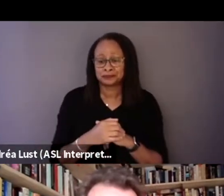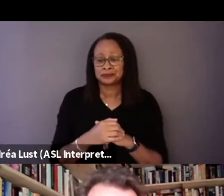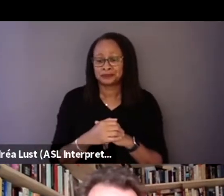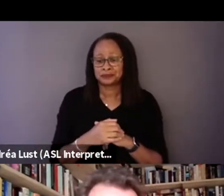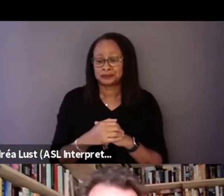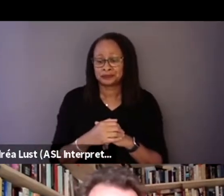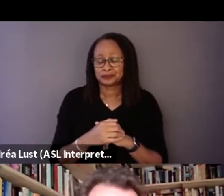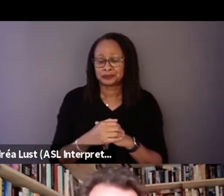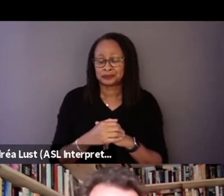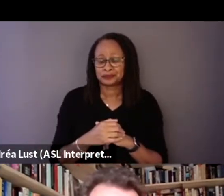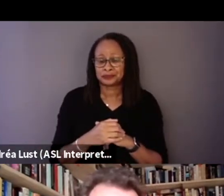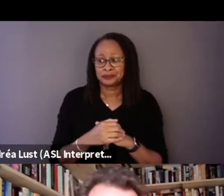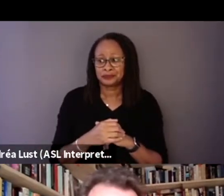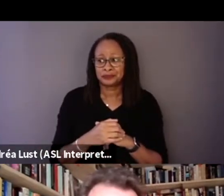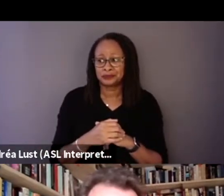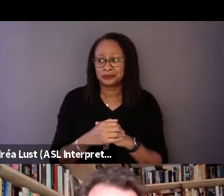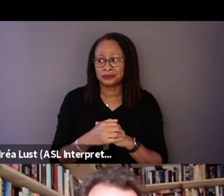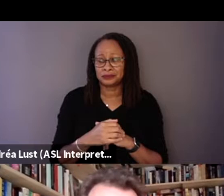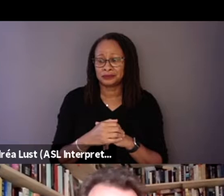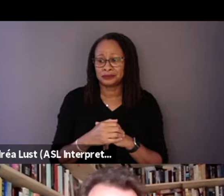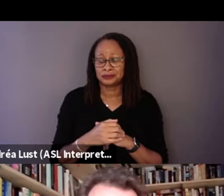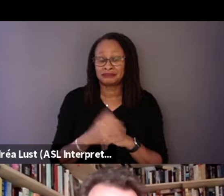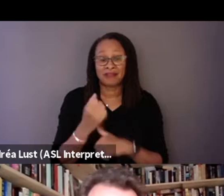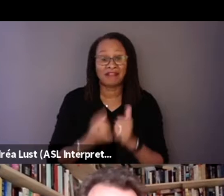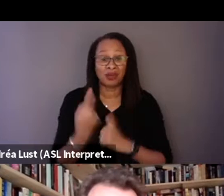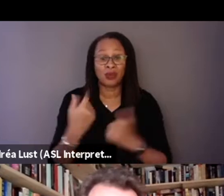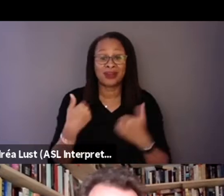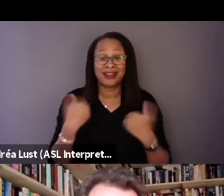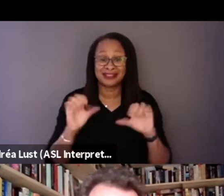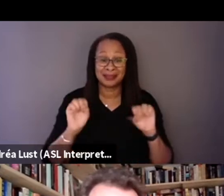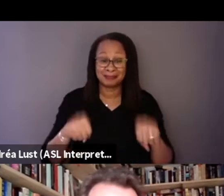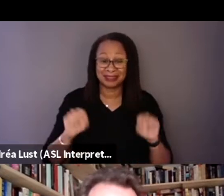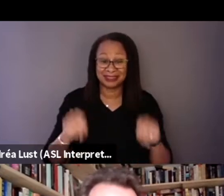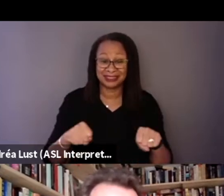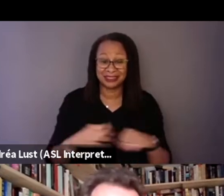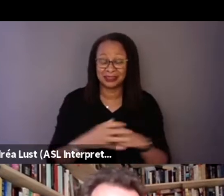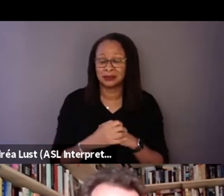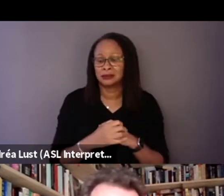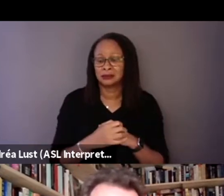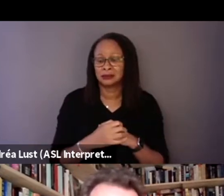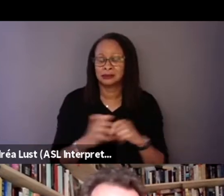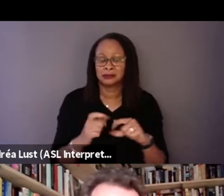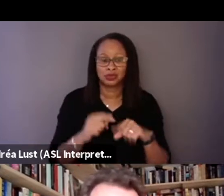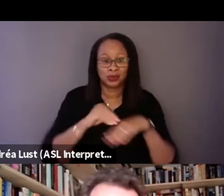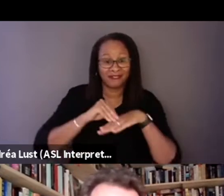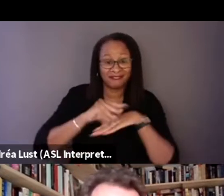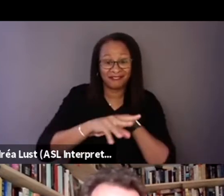everybody has this capacity to effect the system.